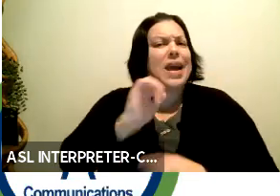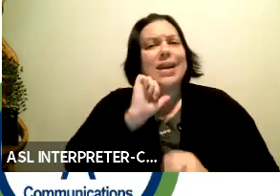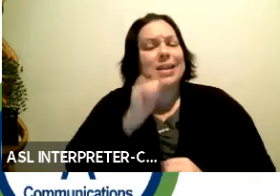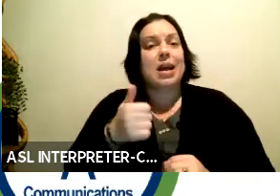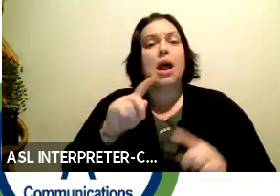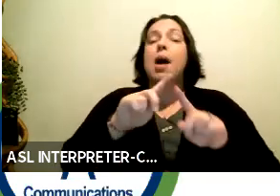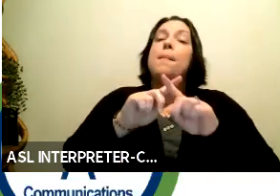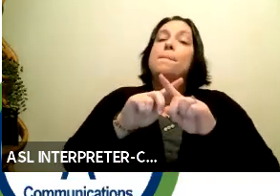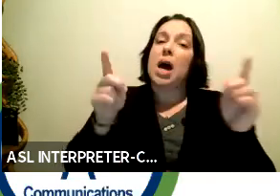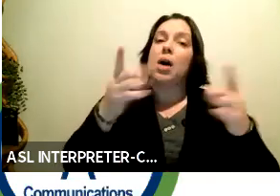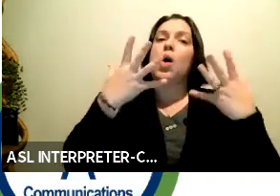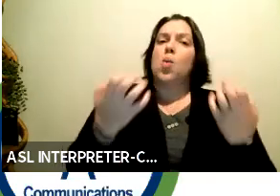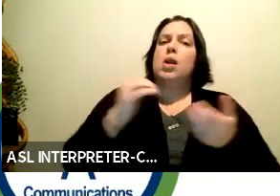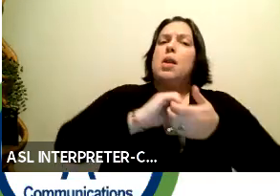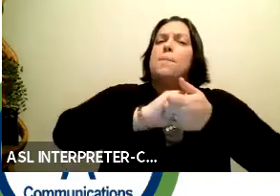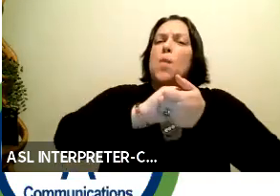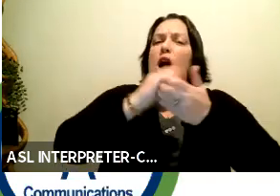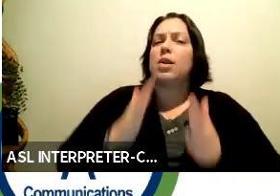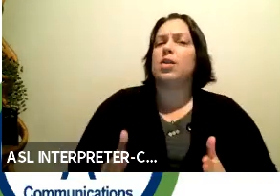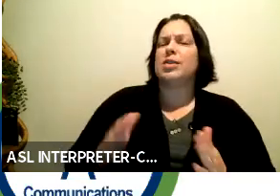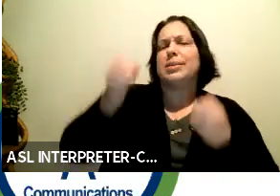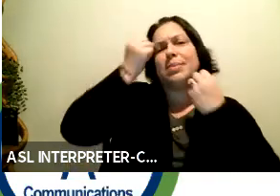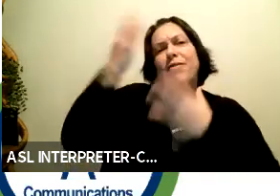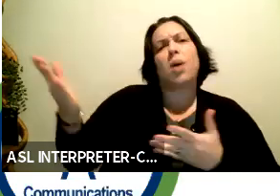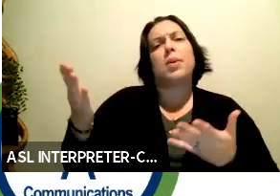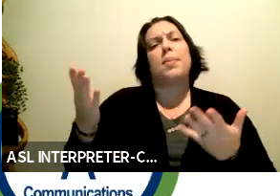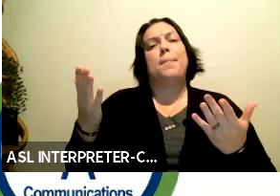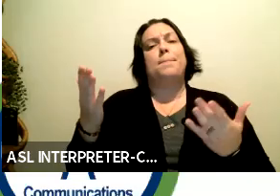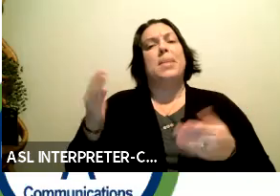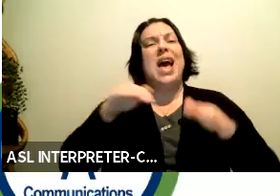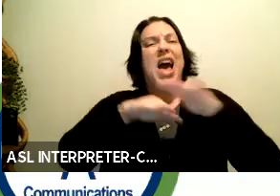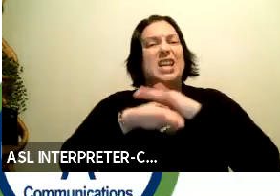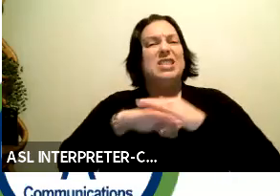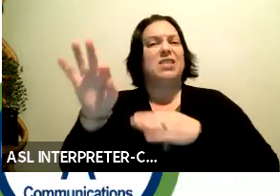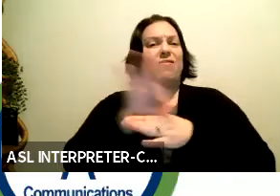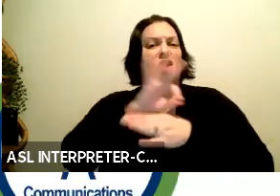to be informed about access and functional needs so they can think about delivering supports in